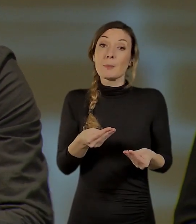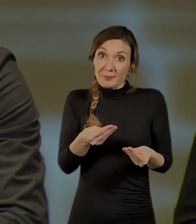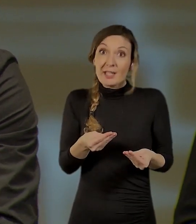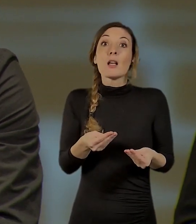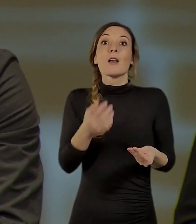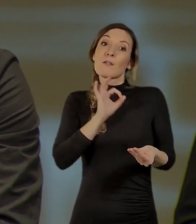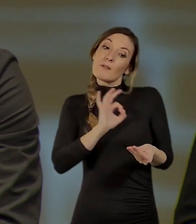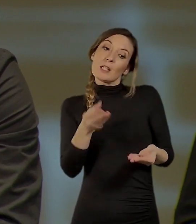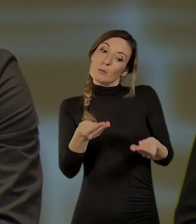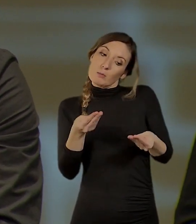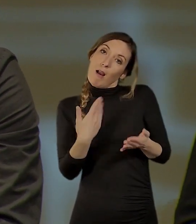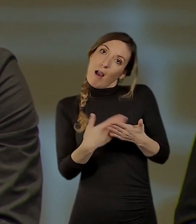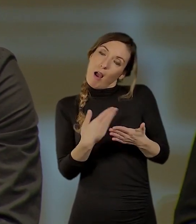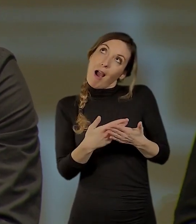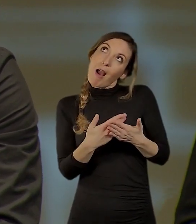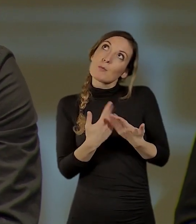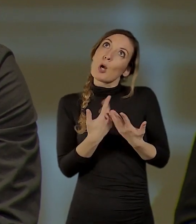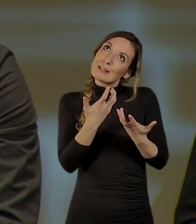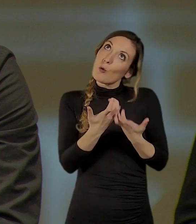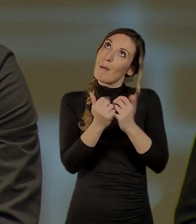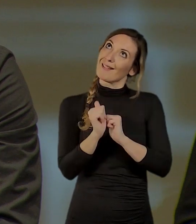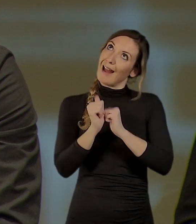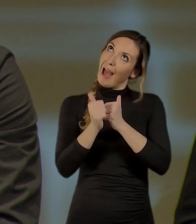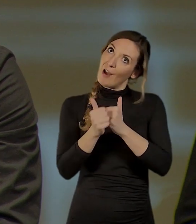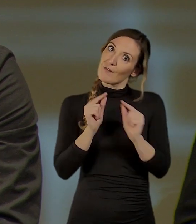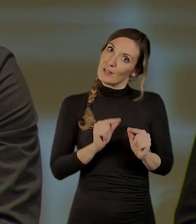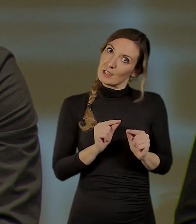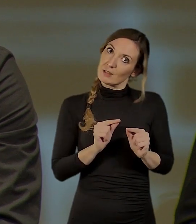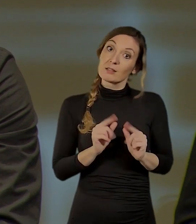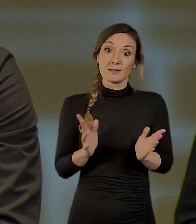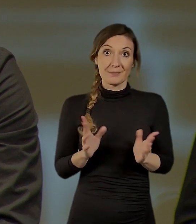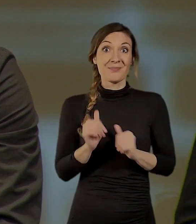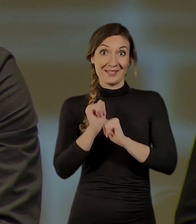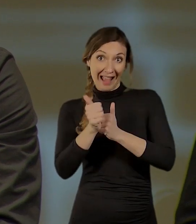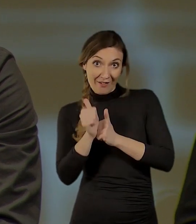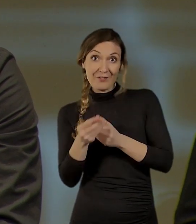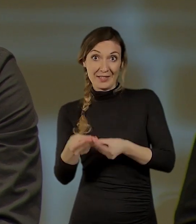thrown in front of a crowd and had to present our proposal not only to the investor,